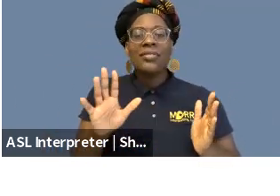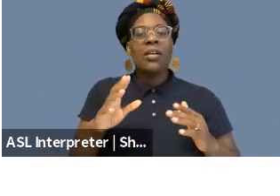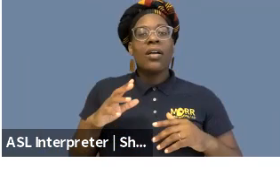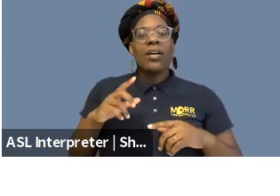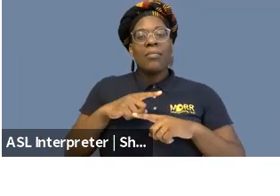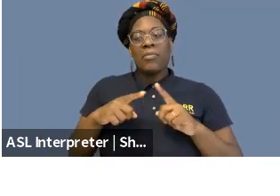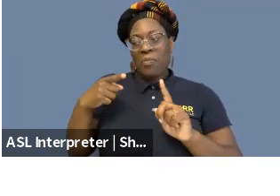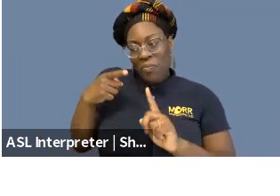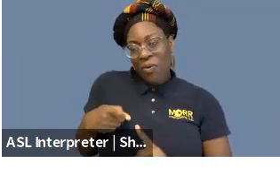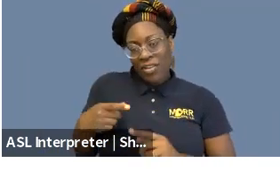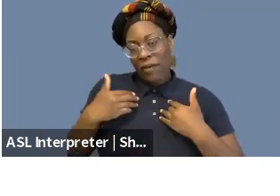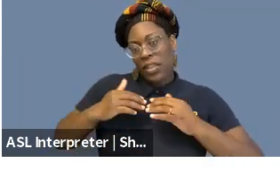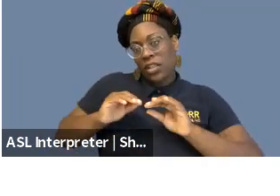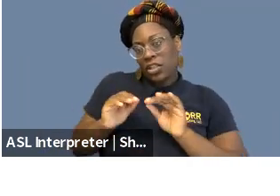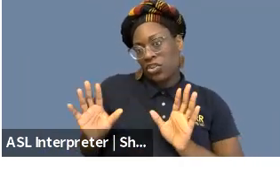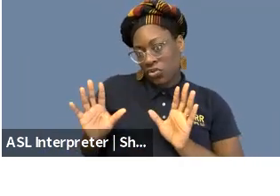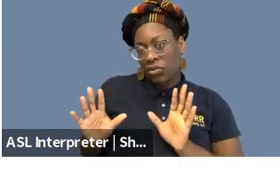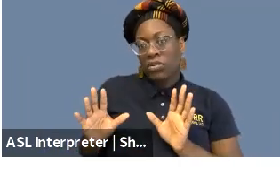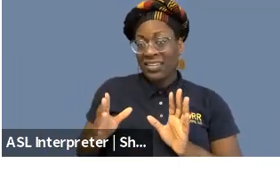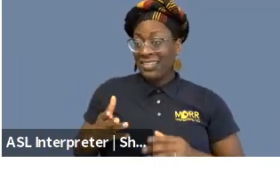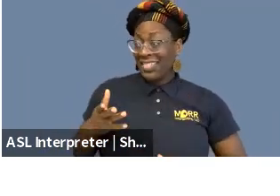so actually the red is more difficult to see than the LIGHT BLUE.